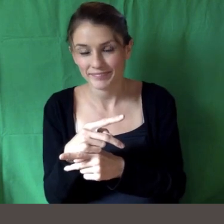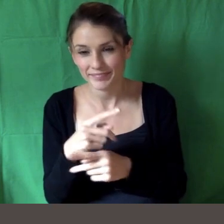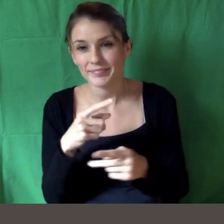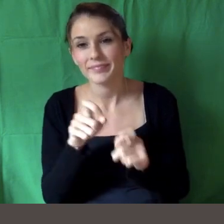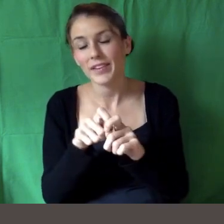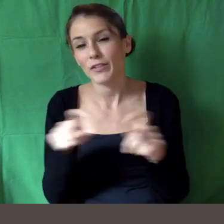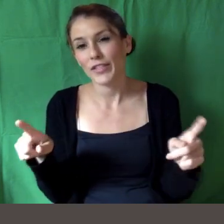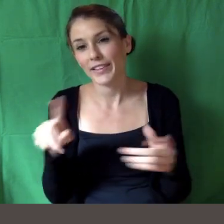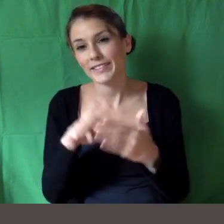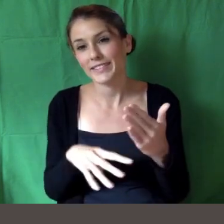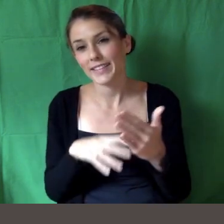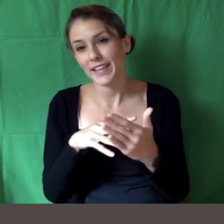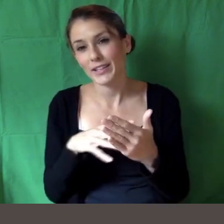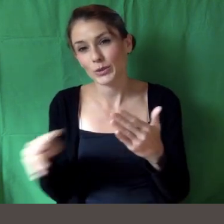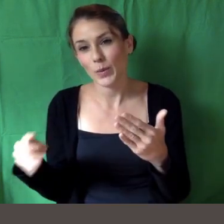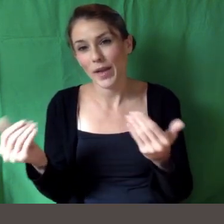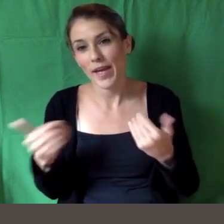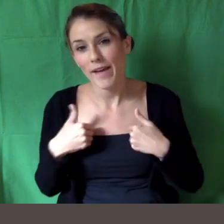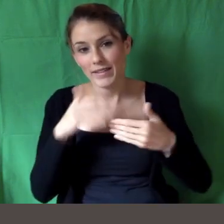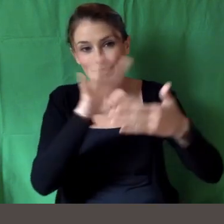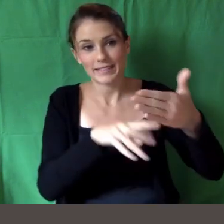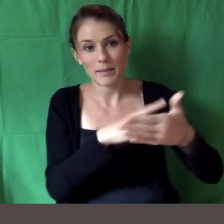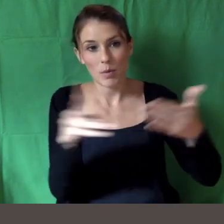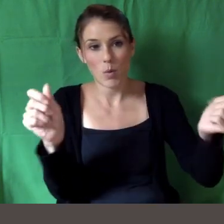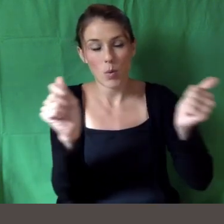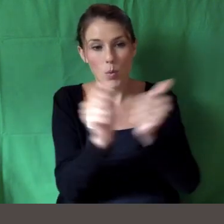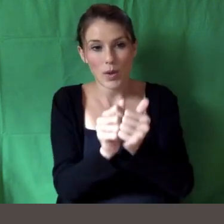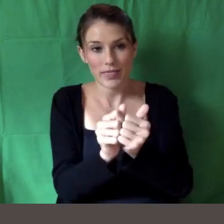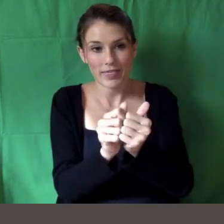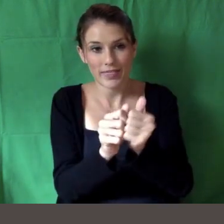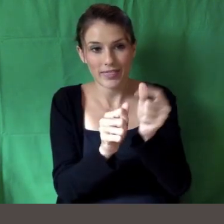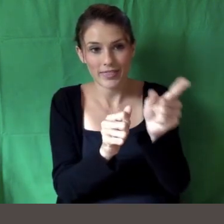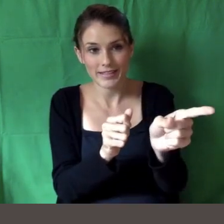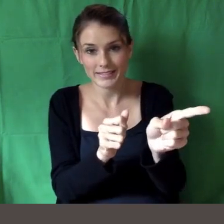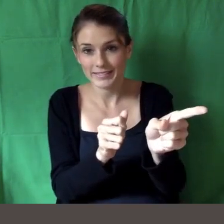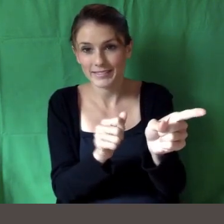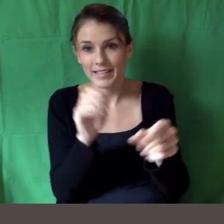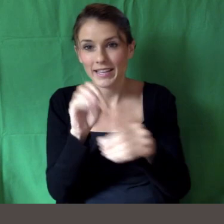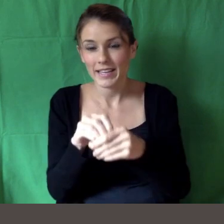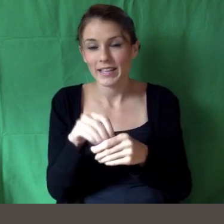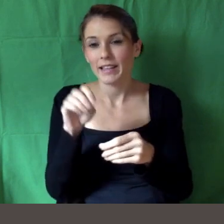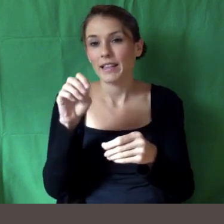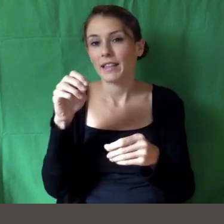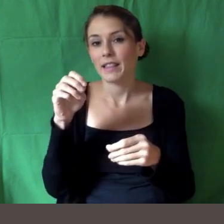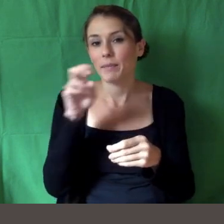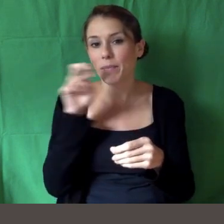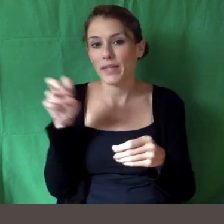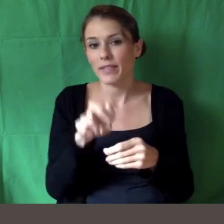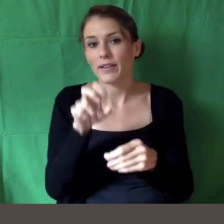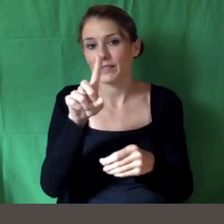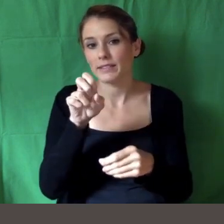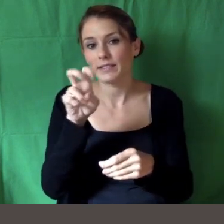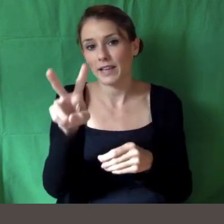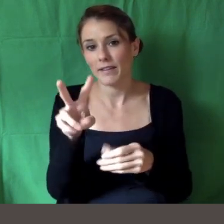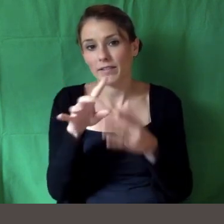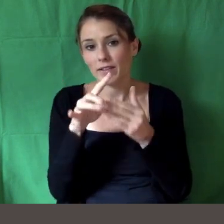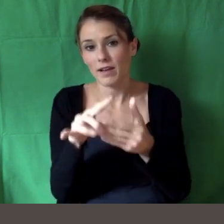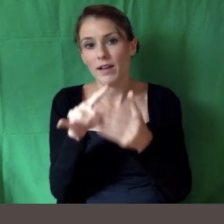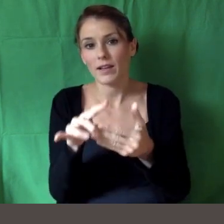We have a table with graphs in the Python dev guide, but still the dev guide takes information